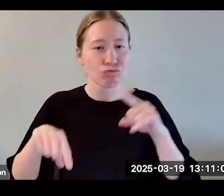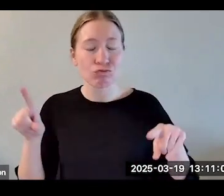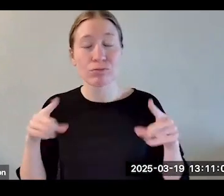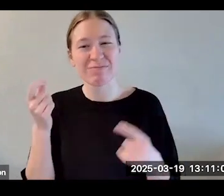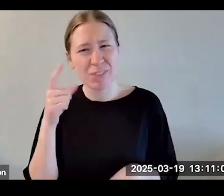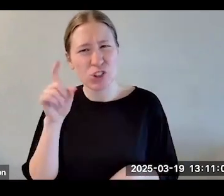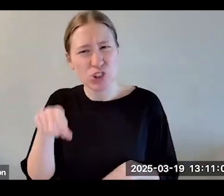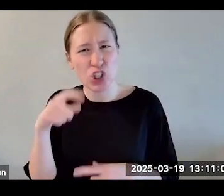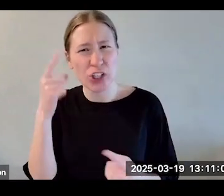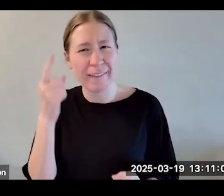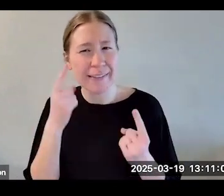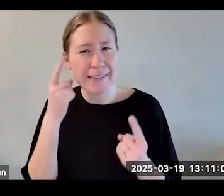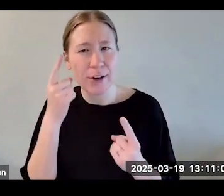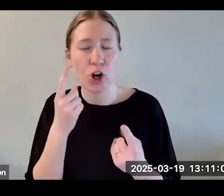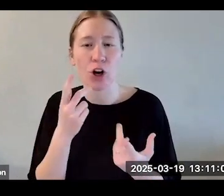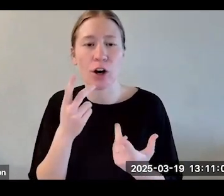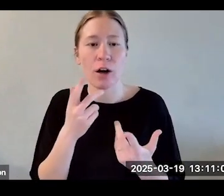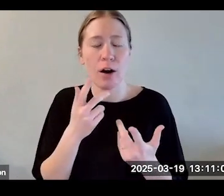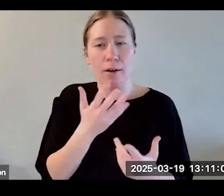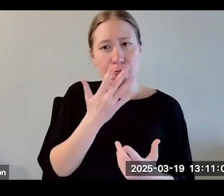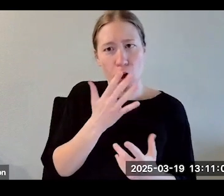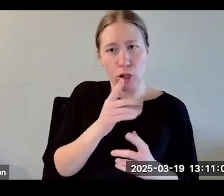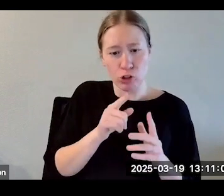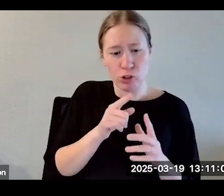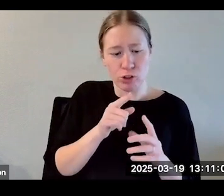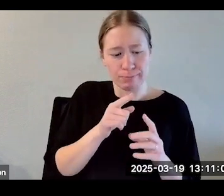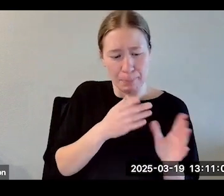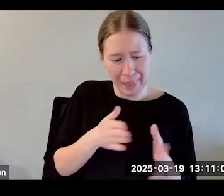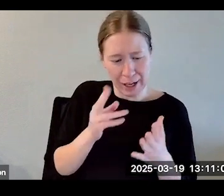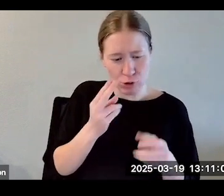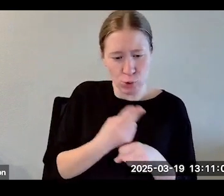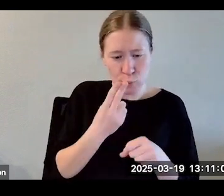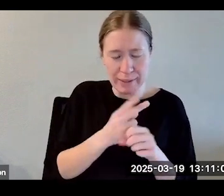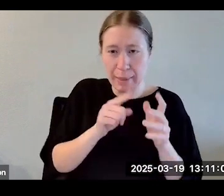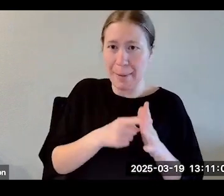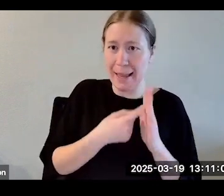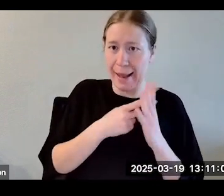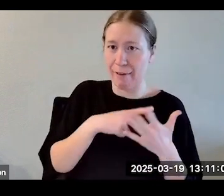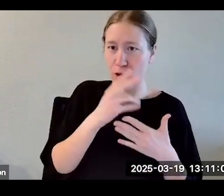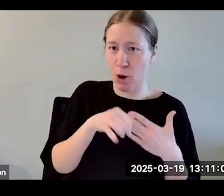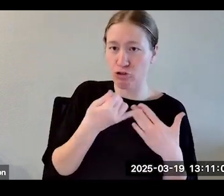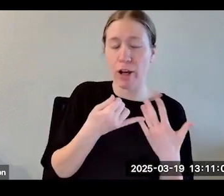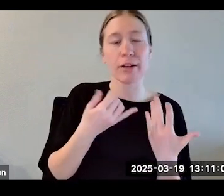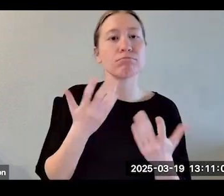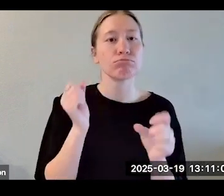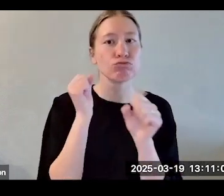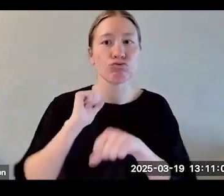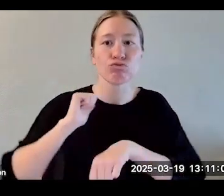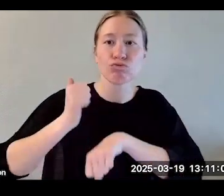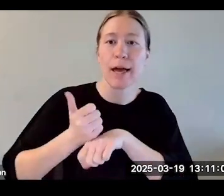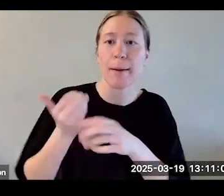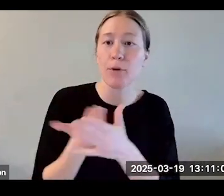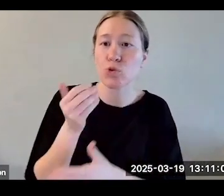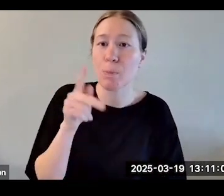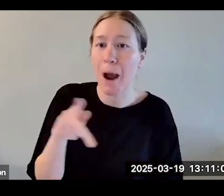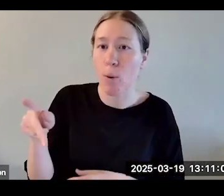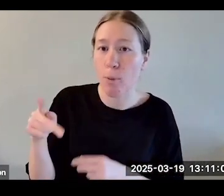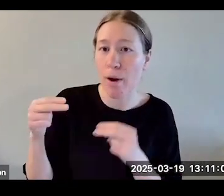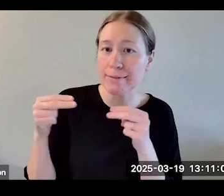that you might use at the start of a project. So if you're creating a new PowerPoint and you're wanting to think about color contrast,